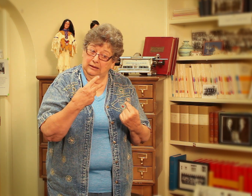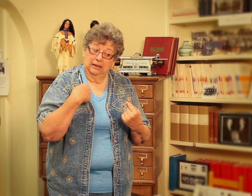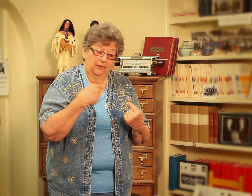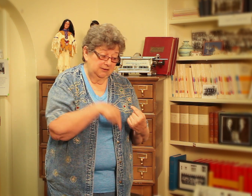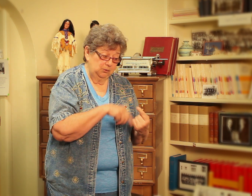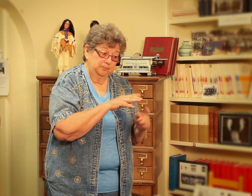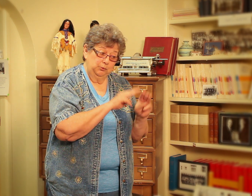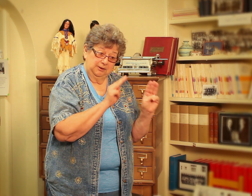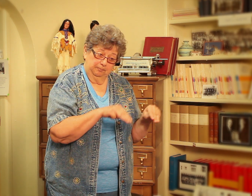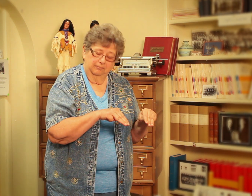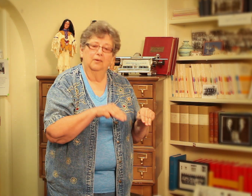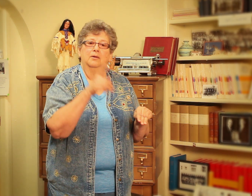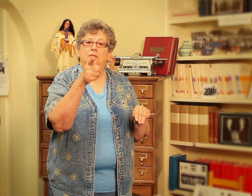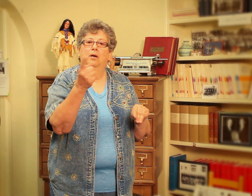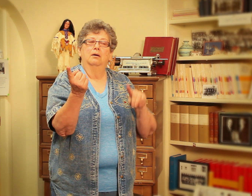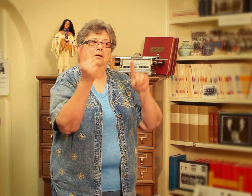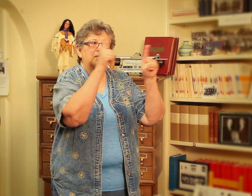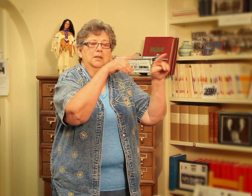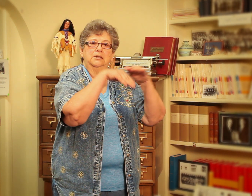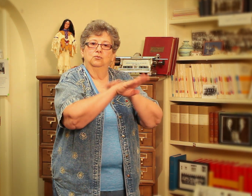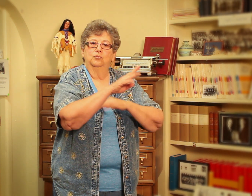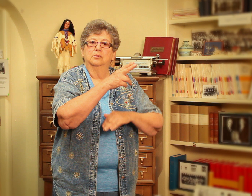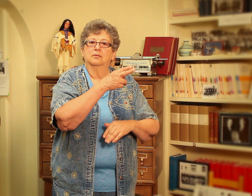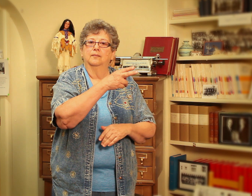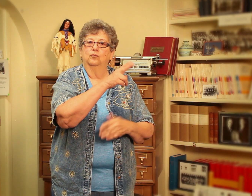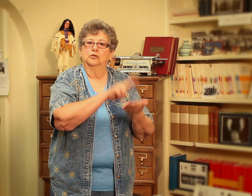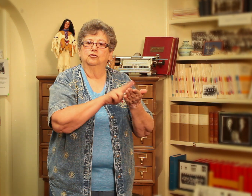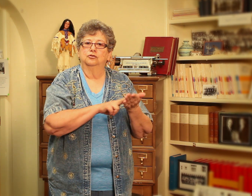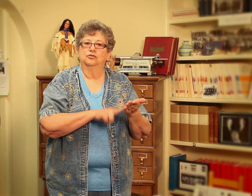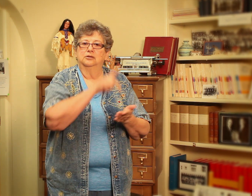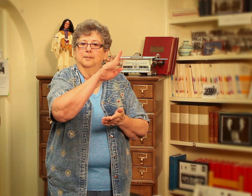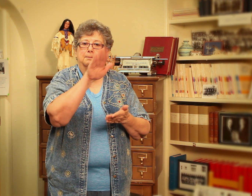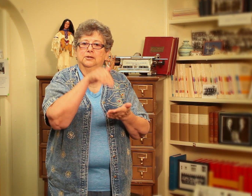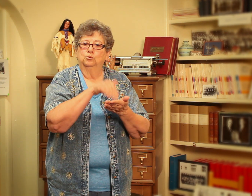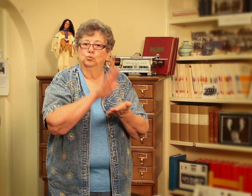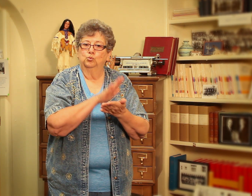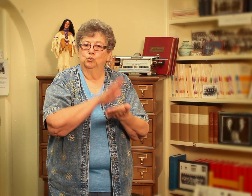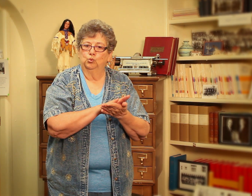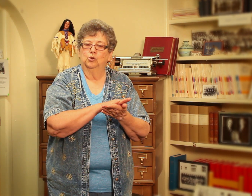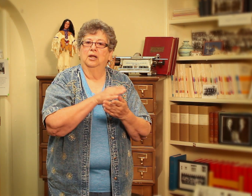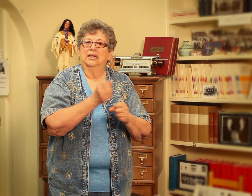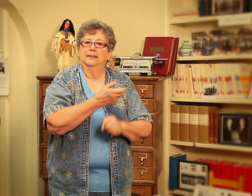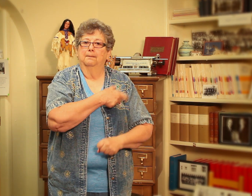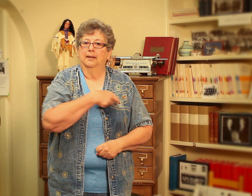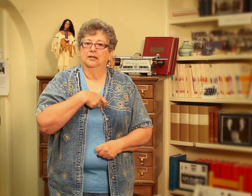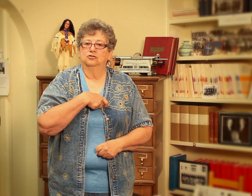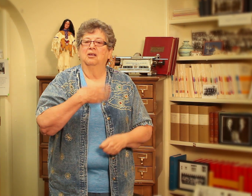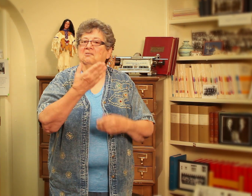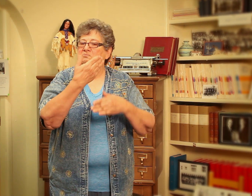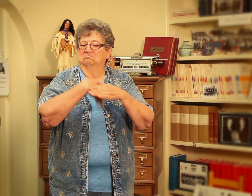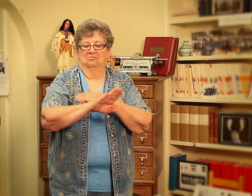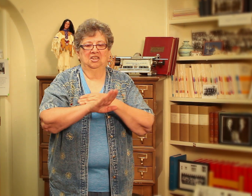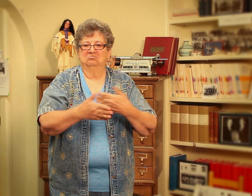and if you'd like to make a visit please come sign in as a visitor in our middle school office to get a visitor's badge.